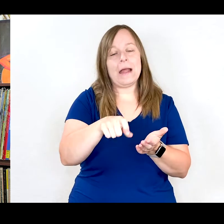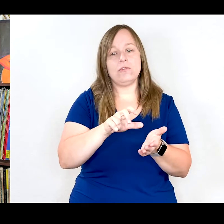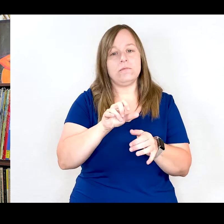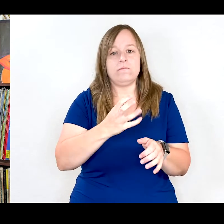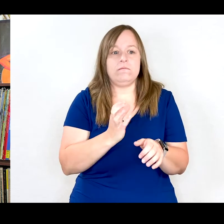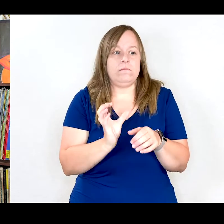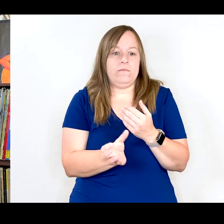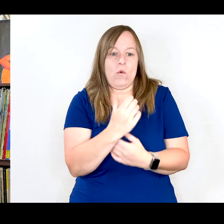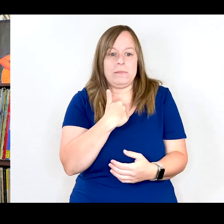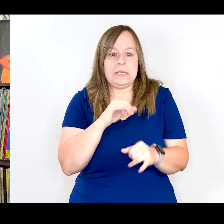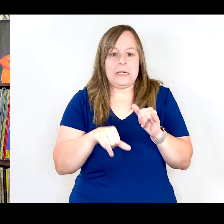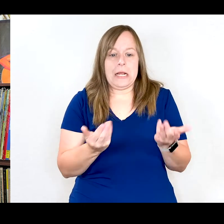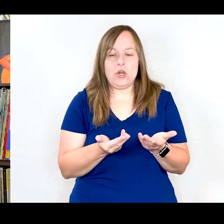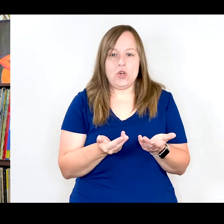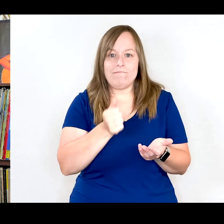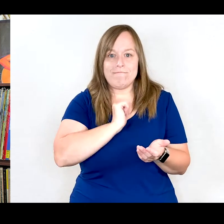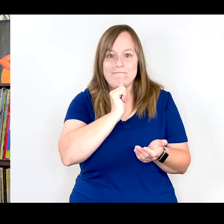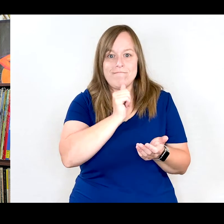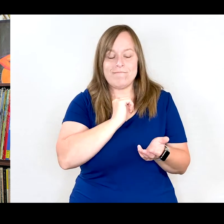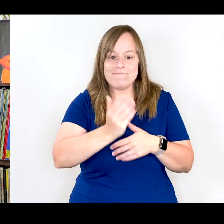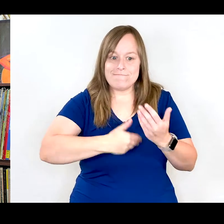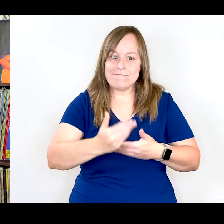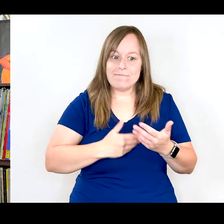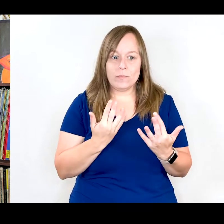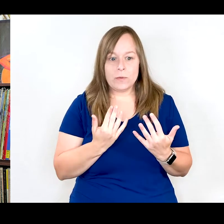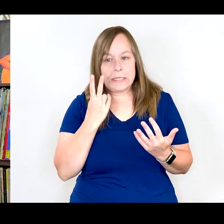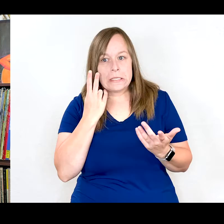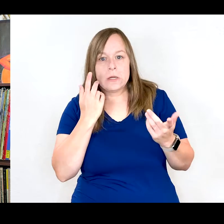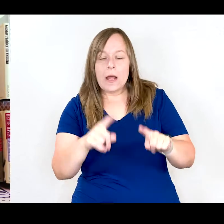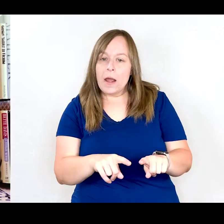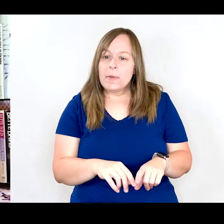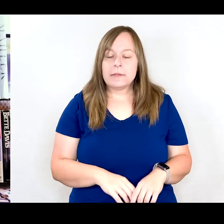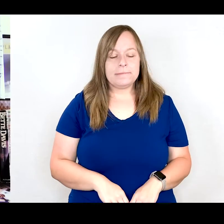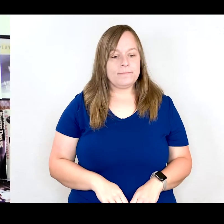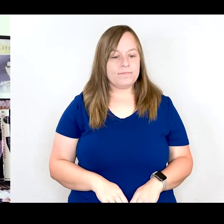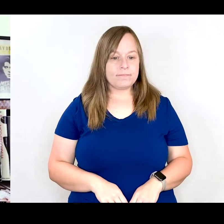So I had to stay here. I had to -- to roll with the punches.